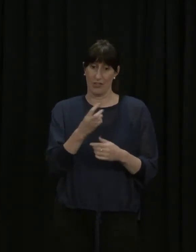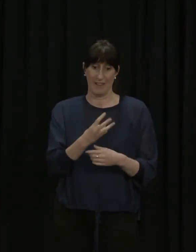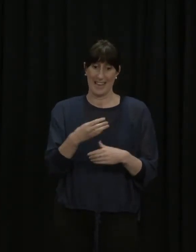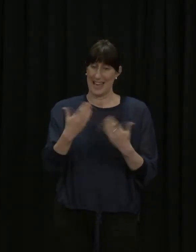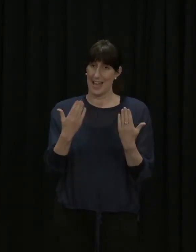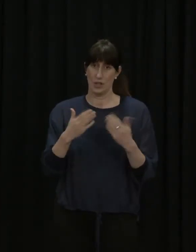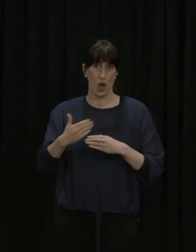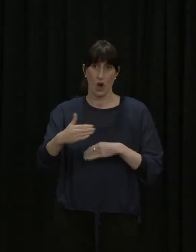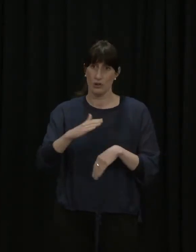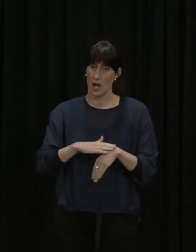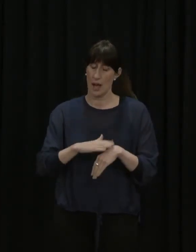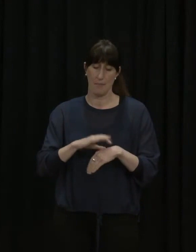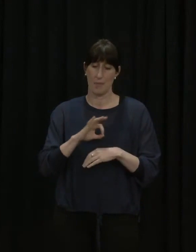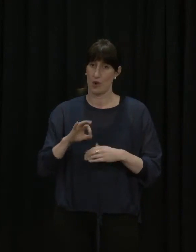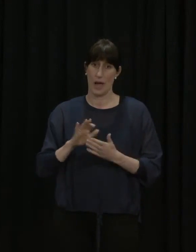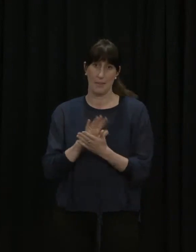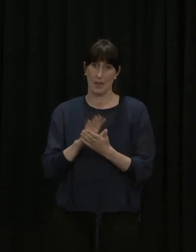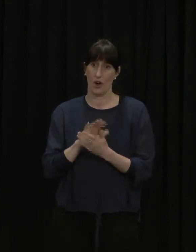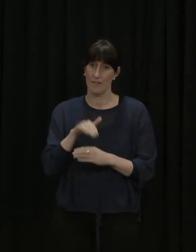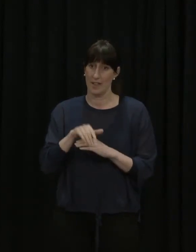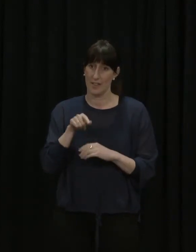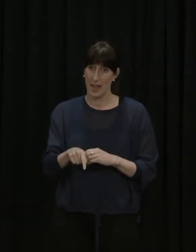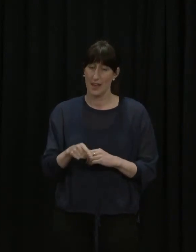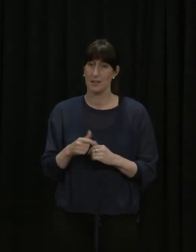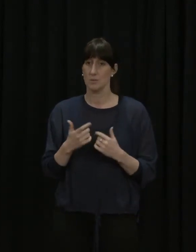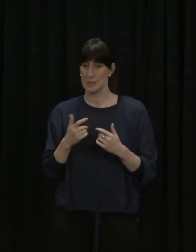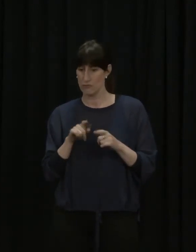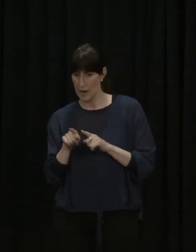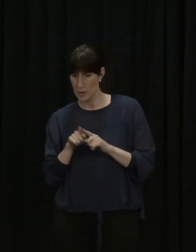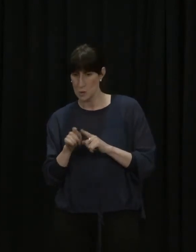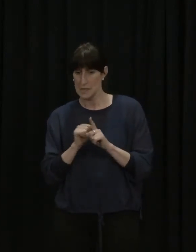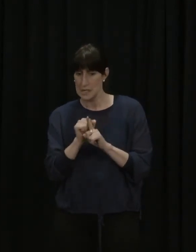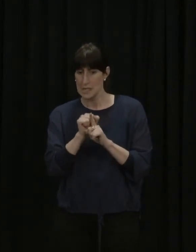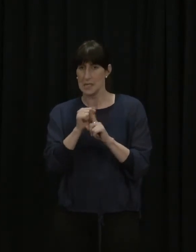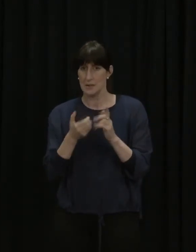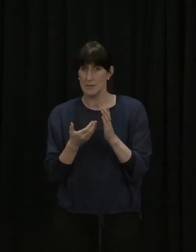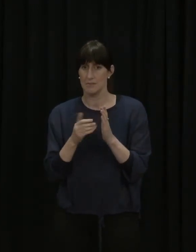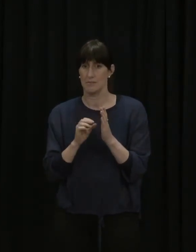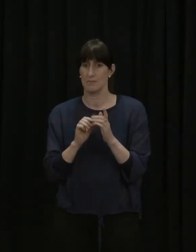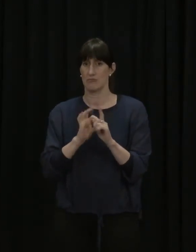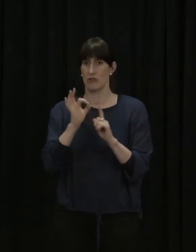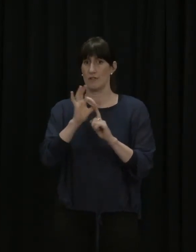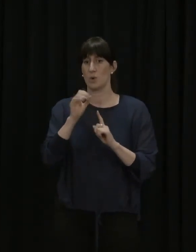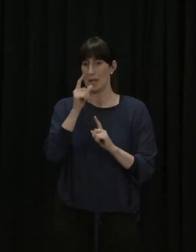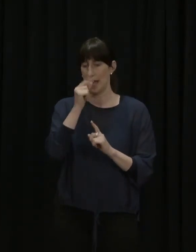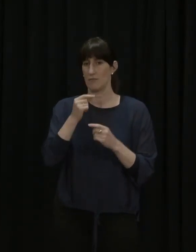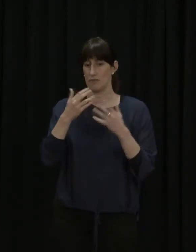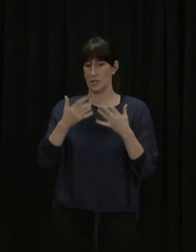calibrate to accommodate that. I am not satisfied with the